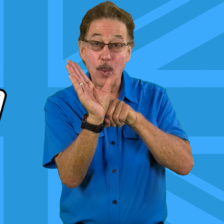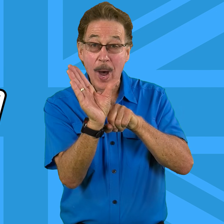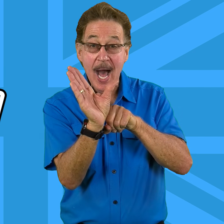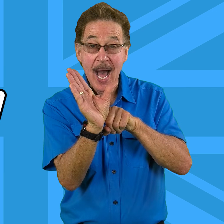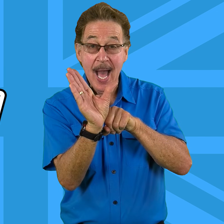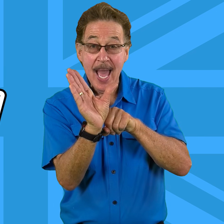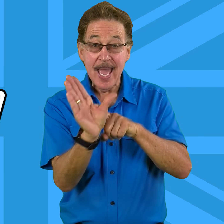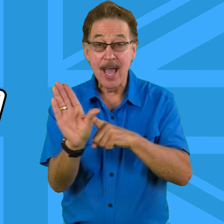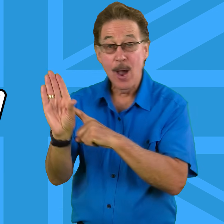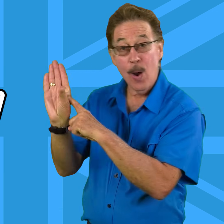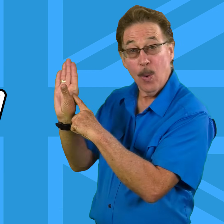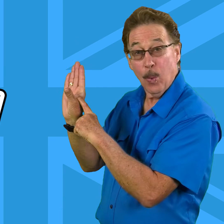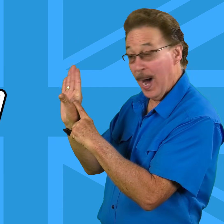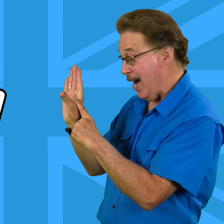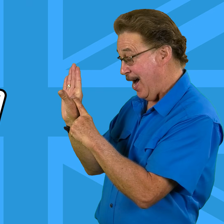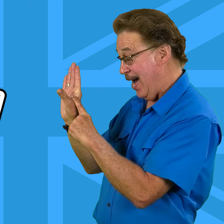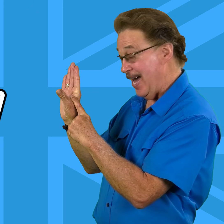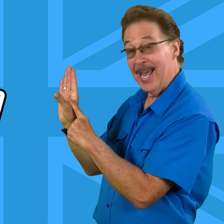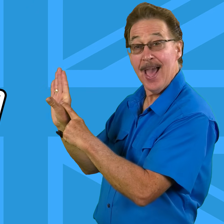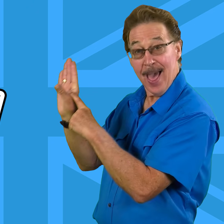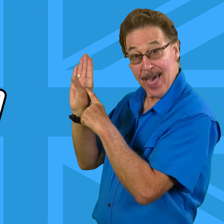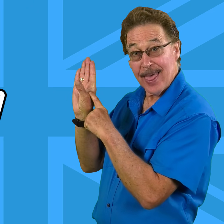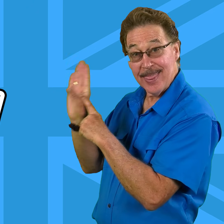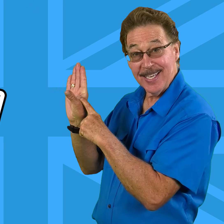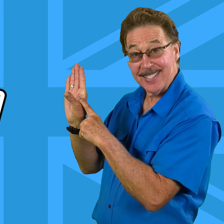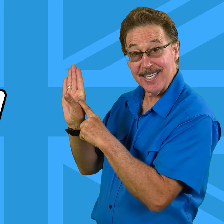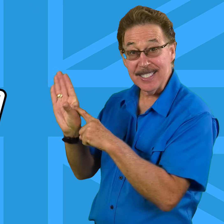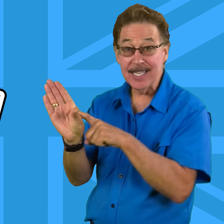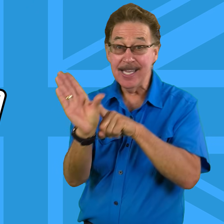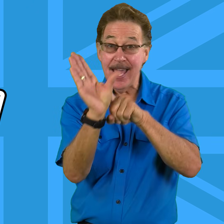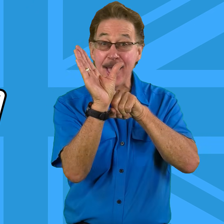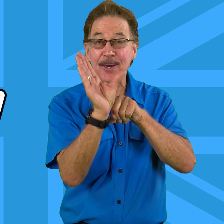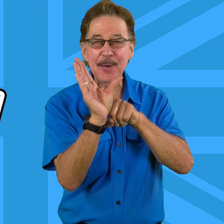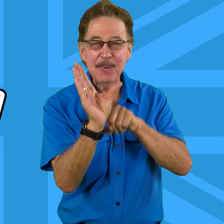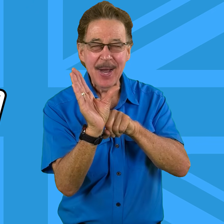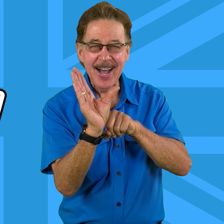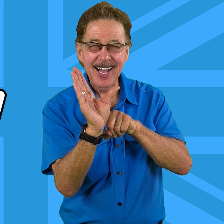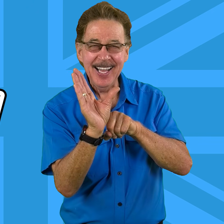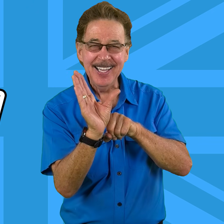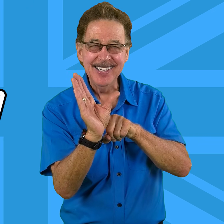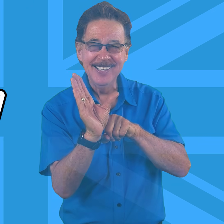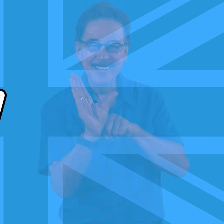Y, y, this is the letter y